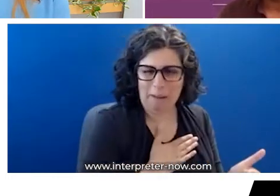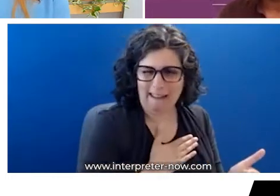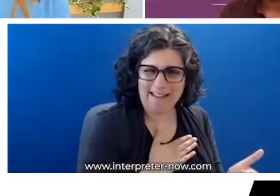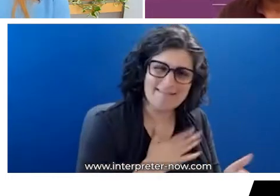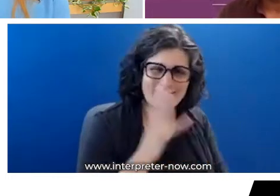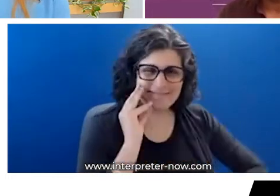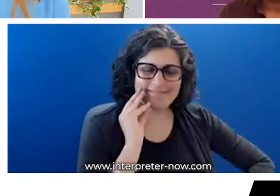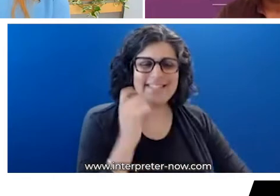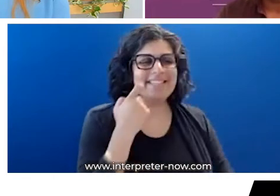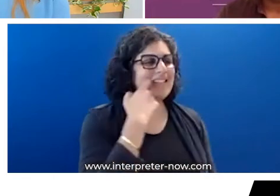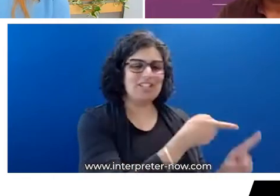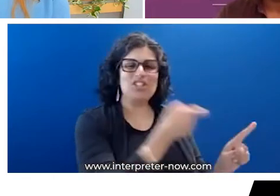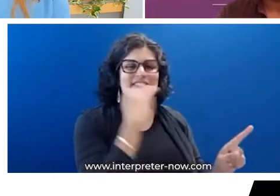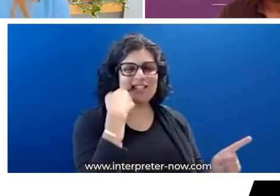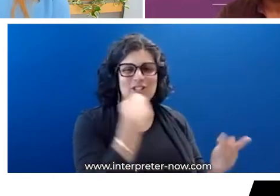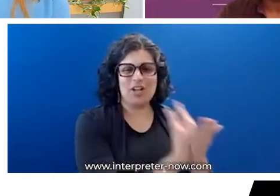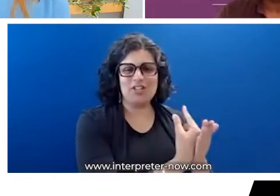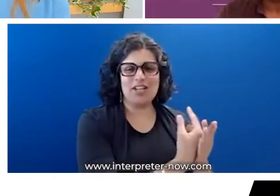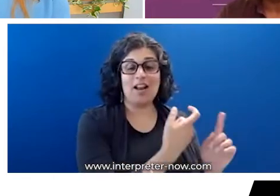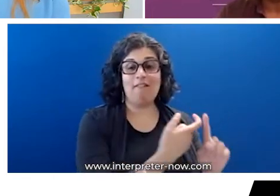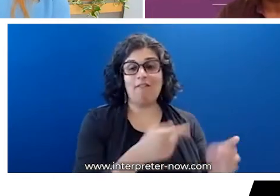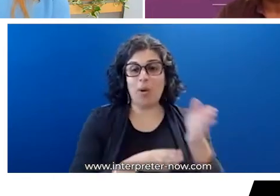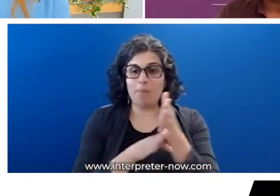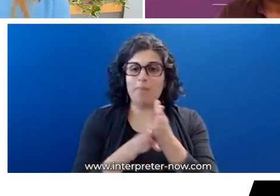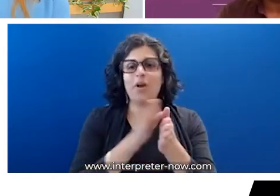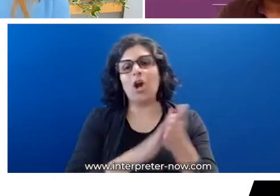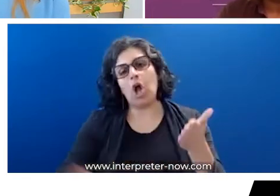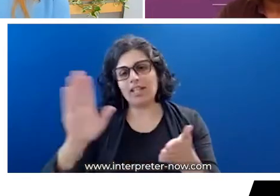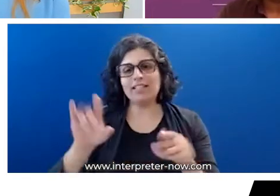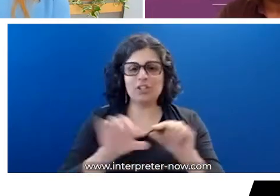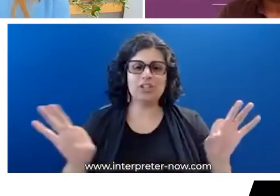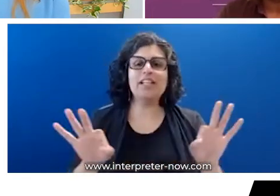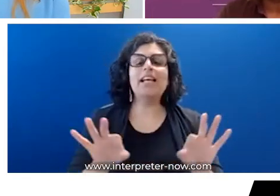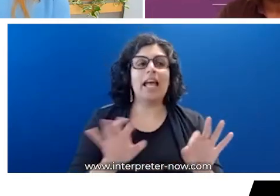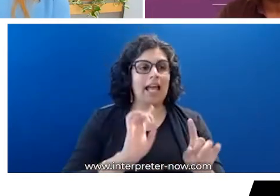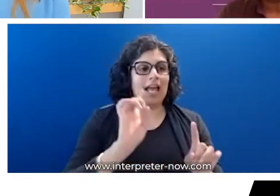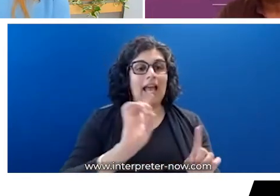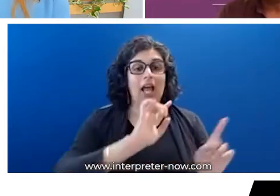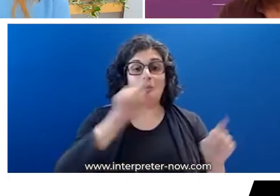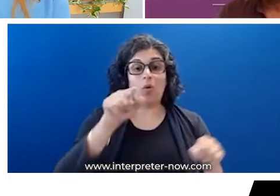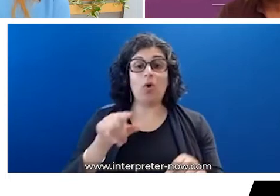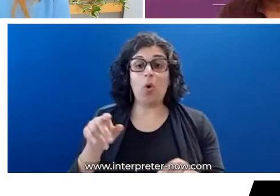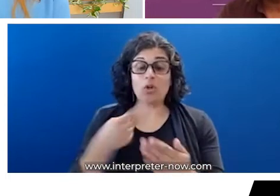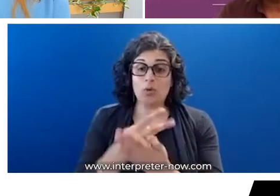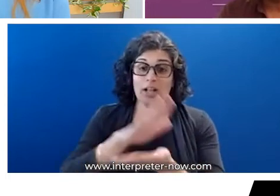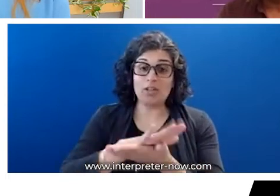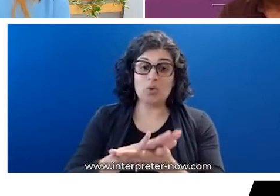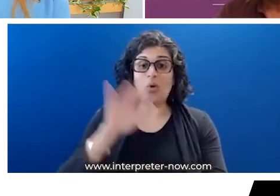She just graduated from her undergrad degree and will be going to grad school at the London School of Economics in the fall.